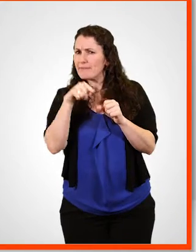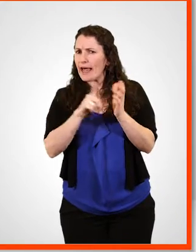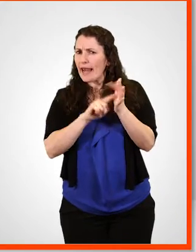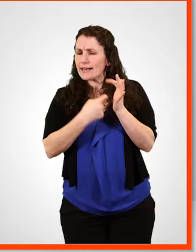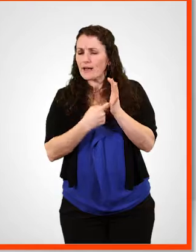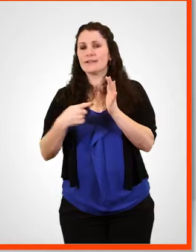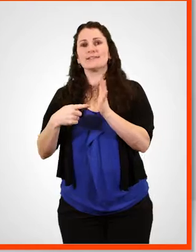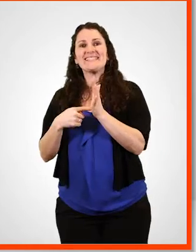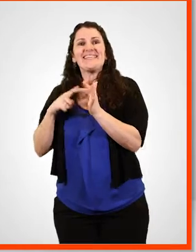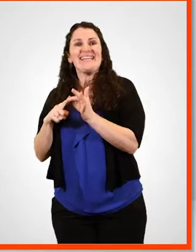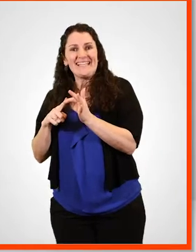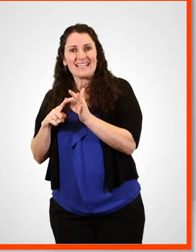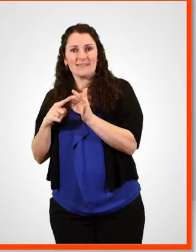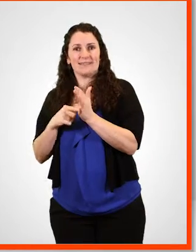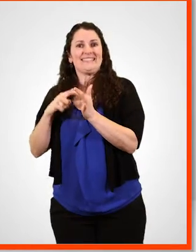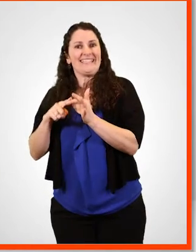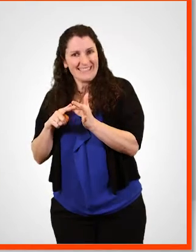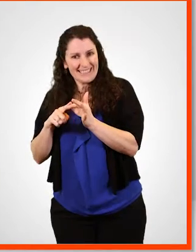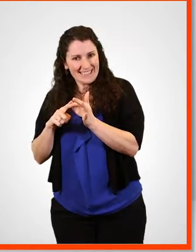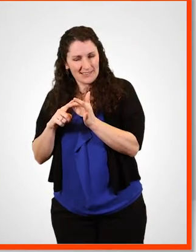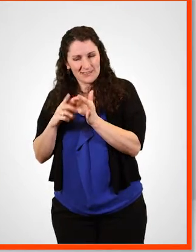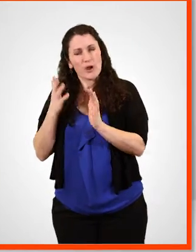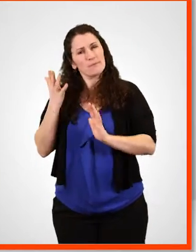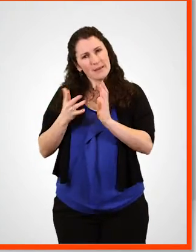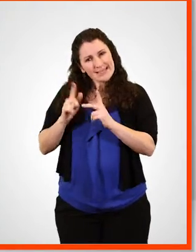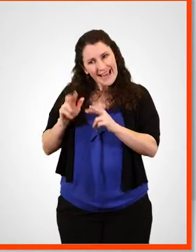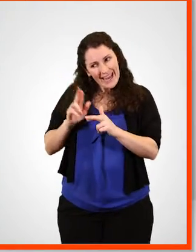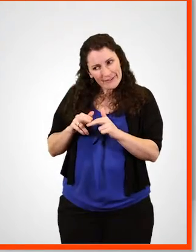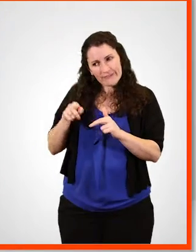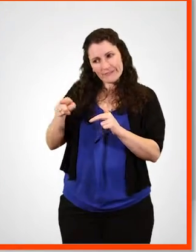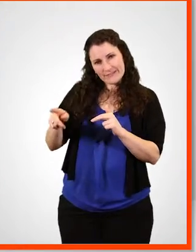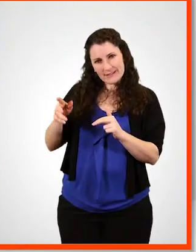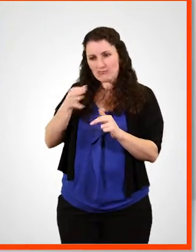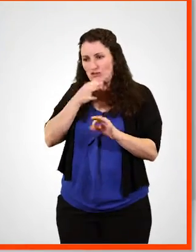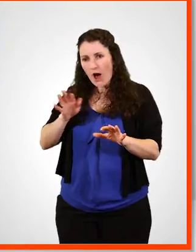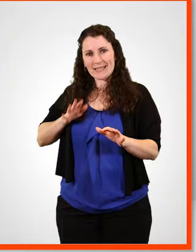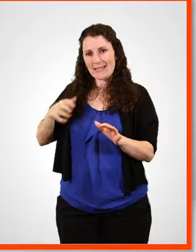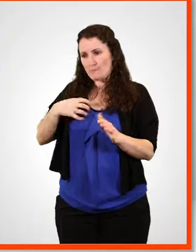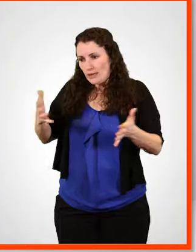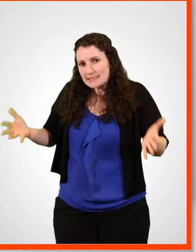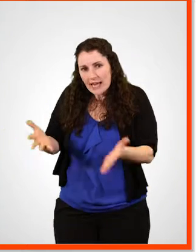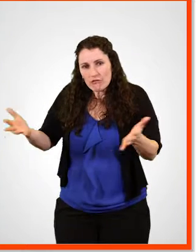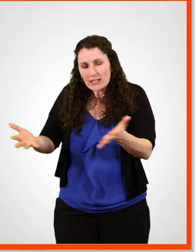So again, if a child needs a little bit more direction, a little bit more pointing at that, it's within the letter name.